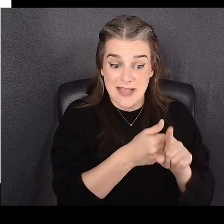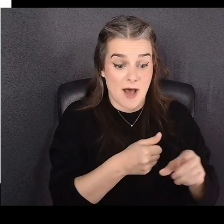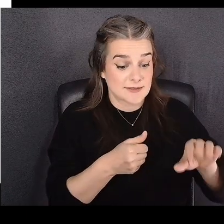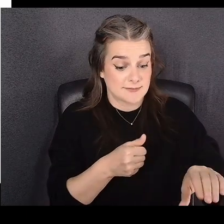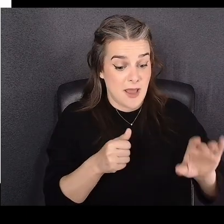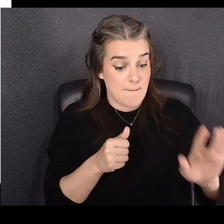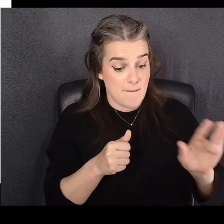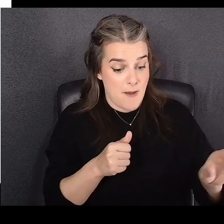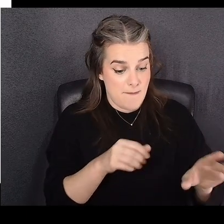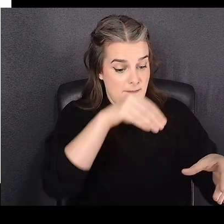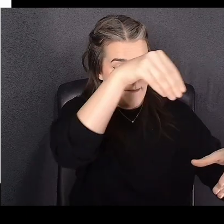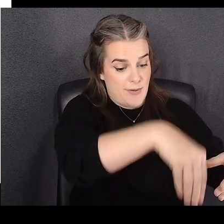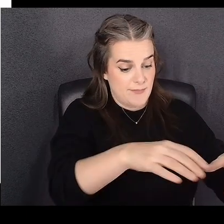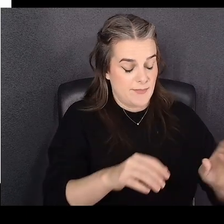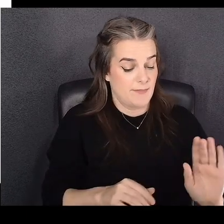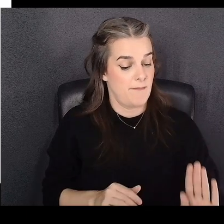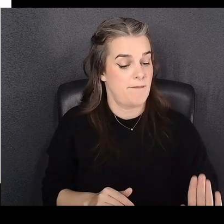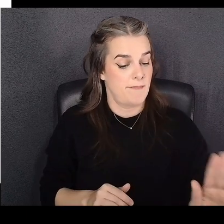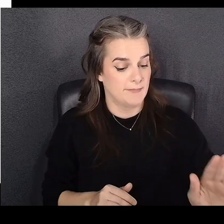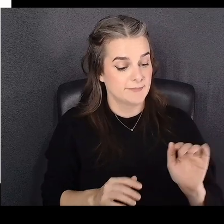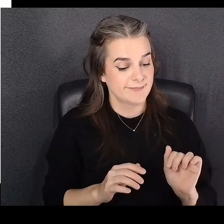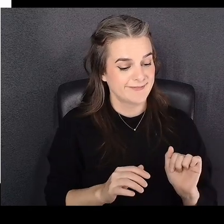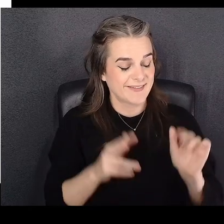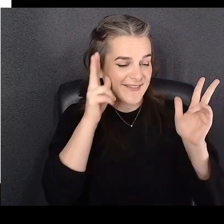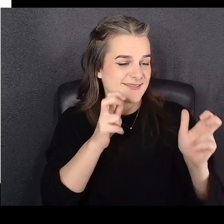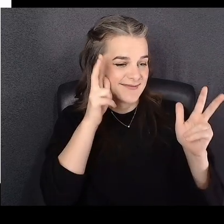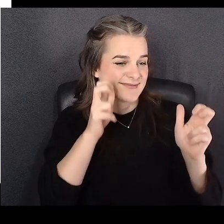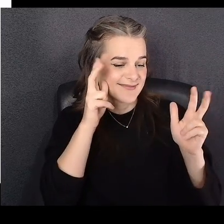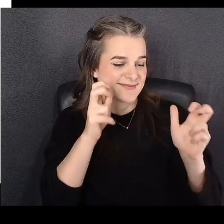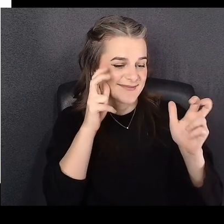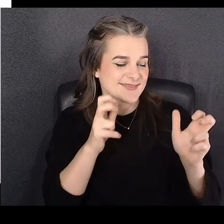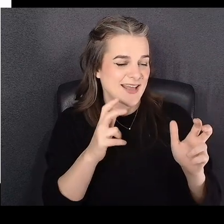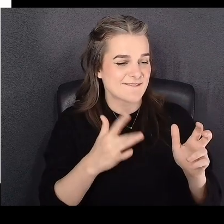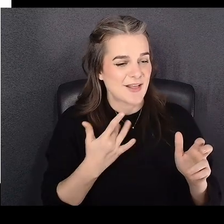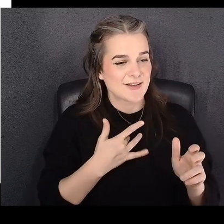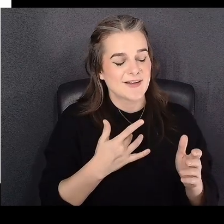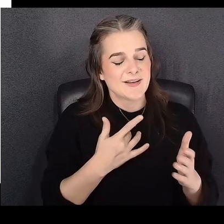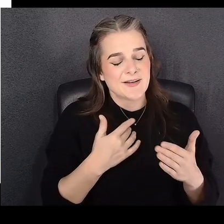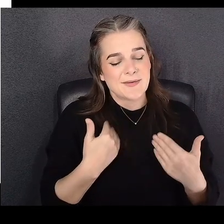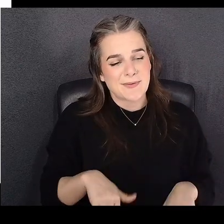old school, which is great. And they get assisted with returning and borrowing out new ebooks.